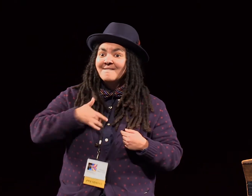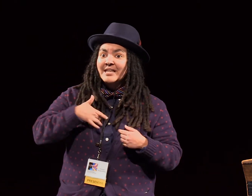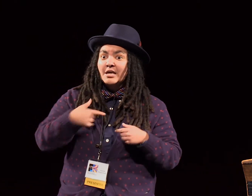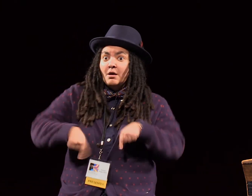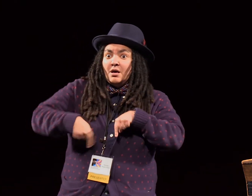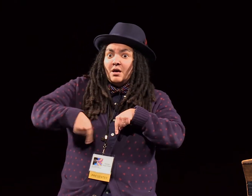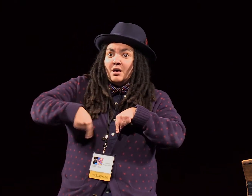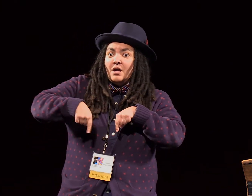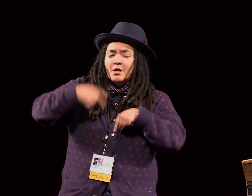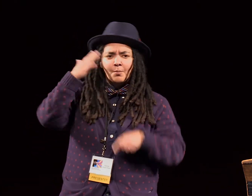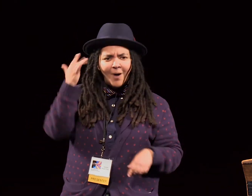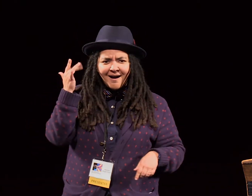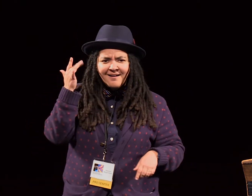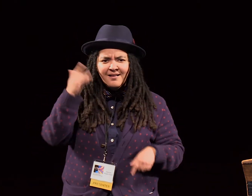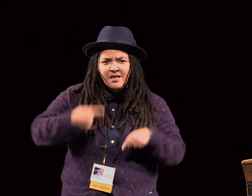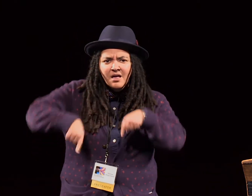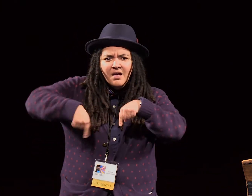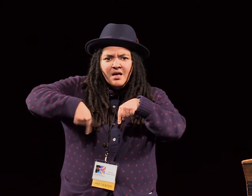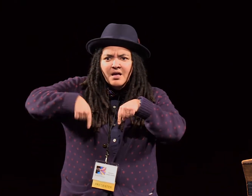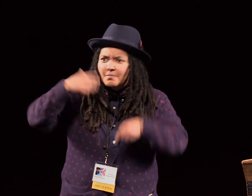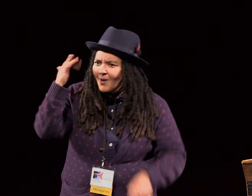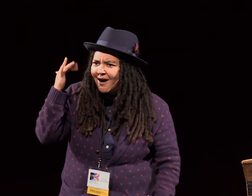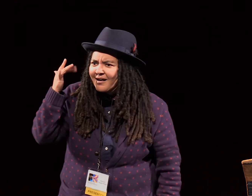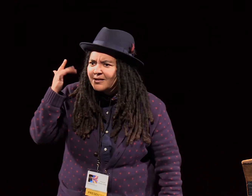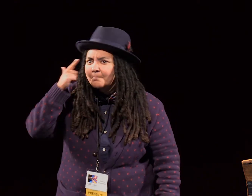I felt really nervous. Now, why should I feel nervous?